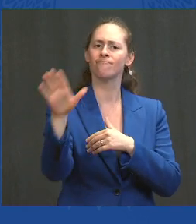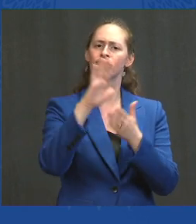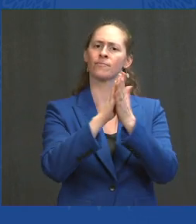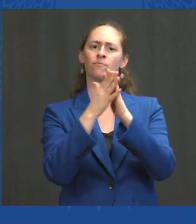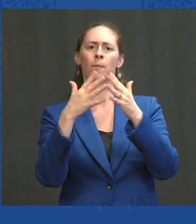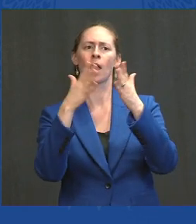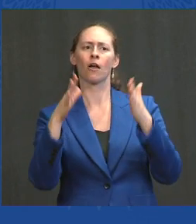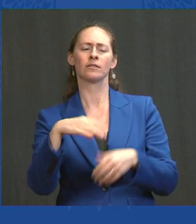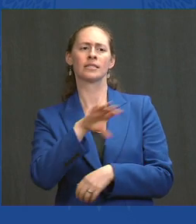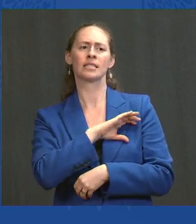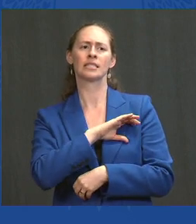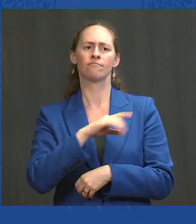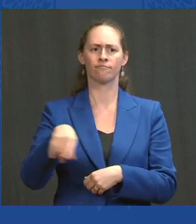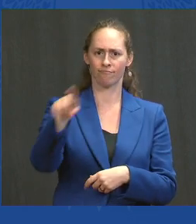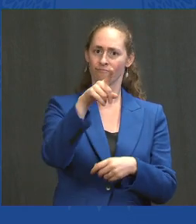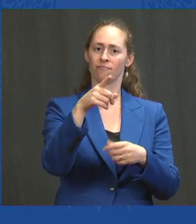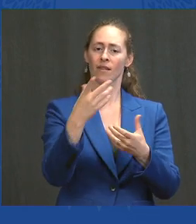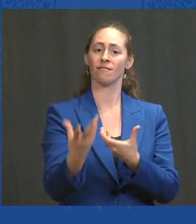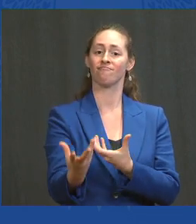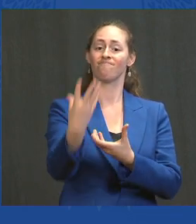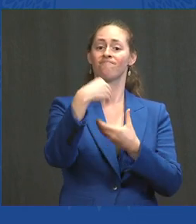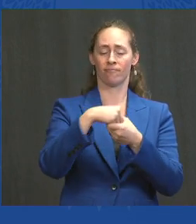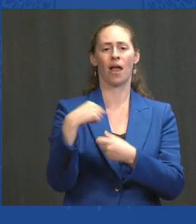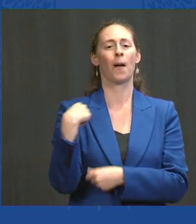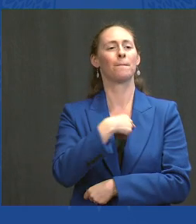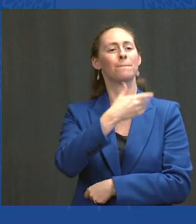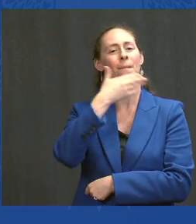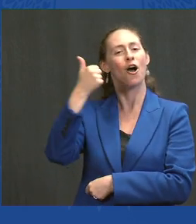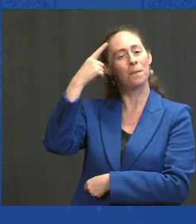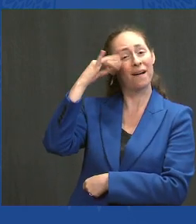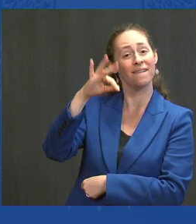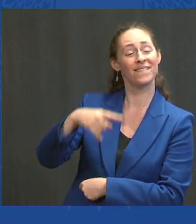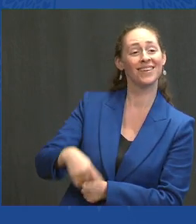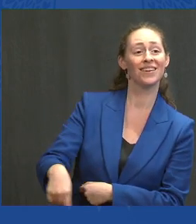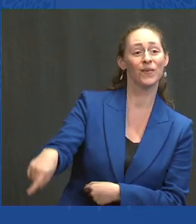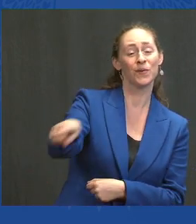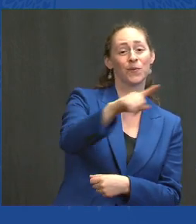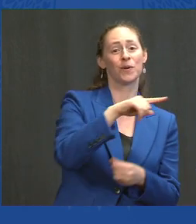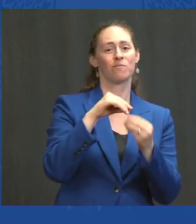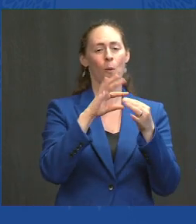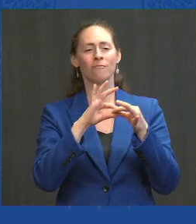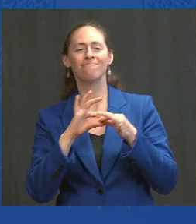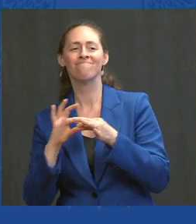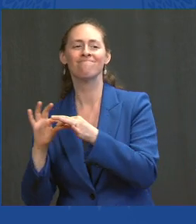and all of us strengthened as a result. Our country is also better today